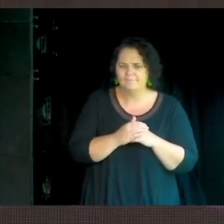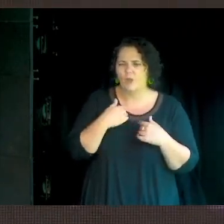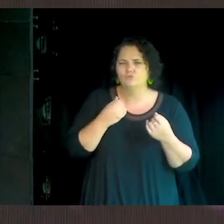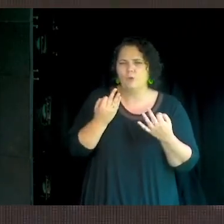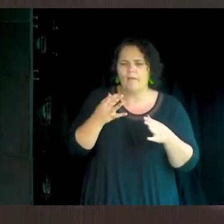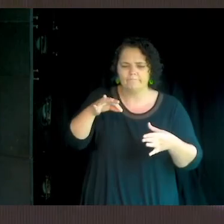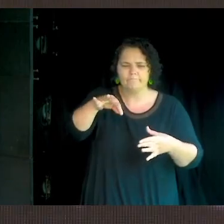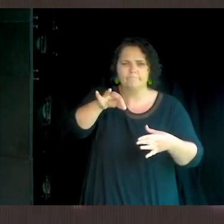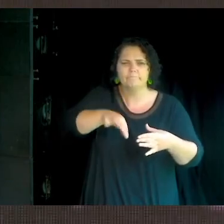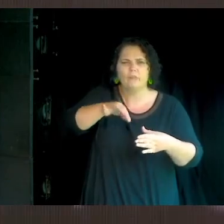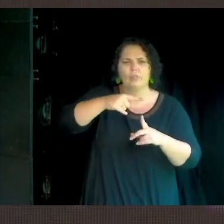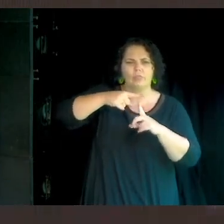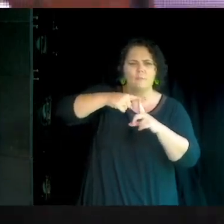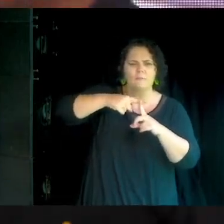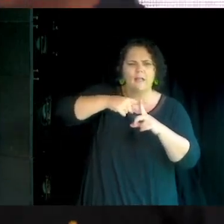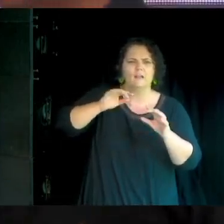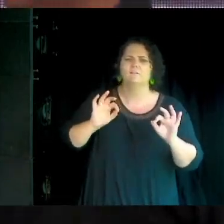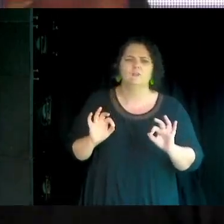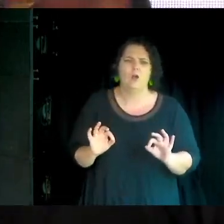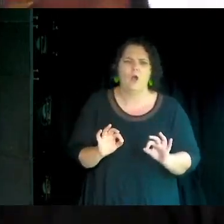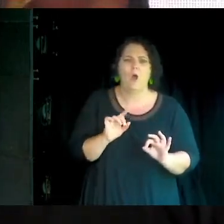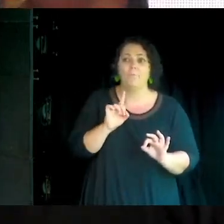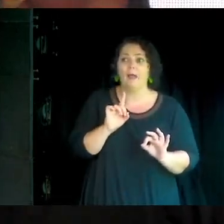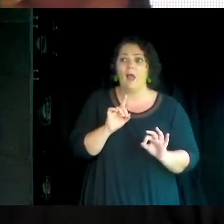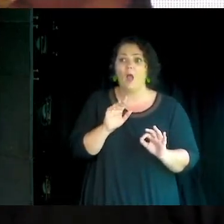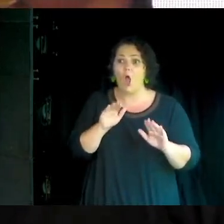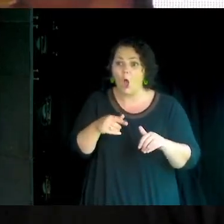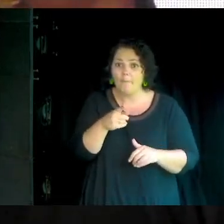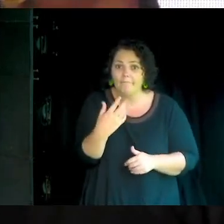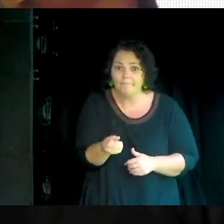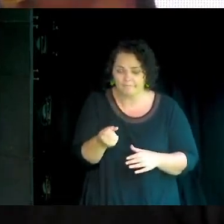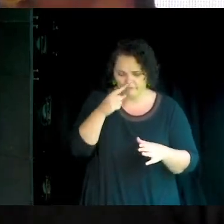but having said that if you have a thermometer at home a temperature gauge you can see it for